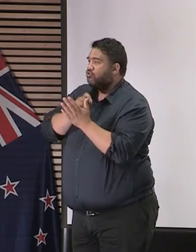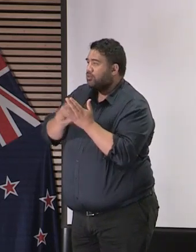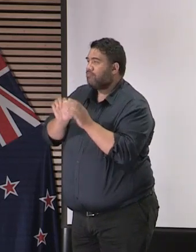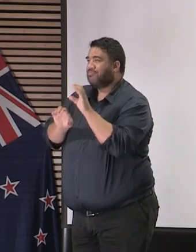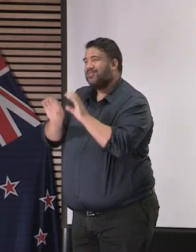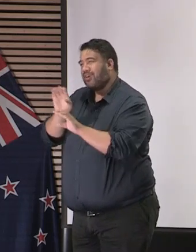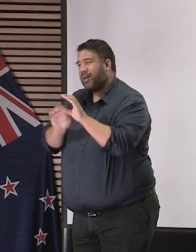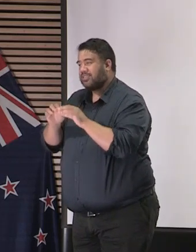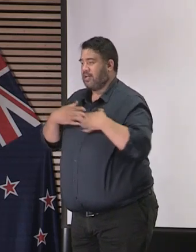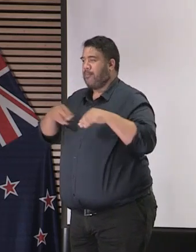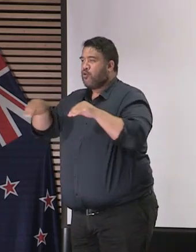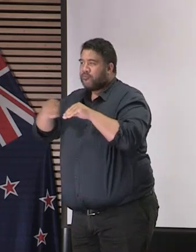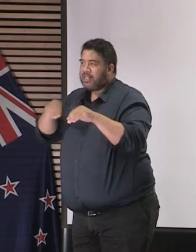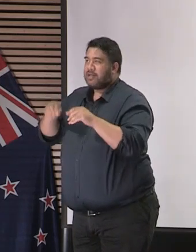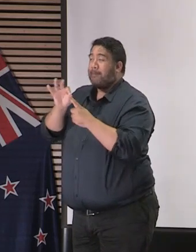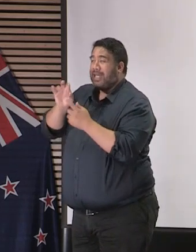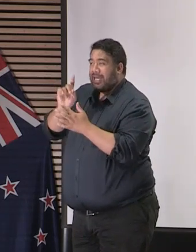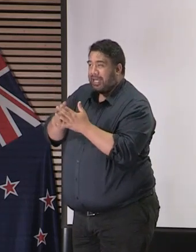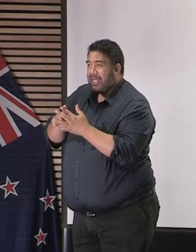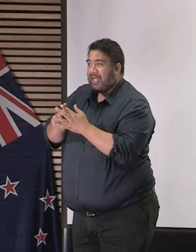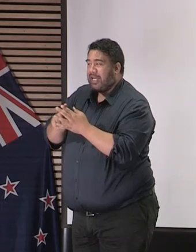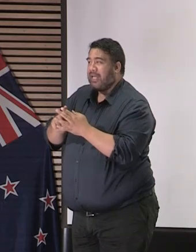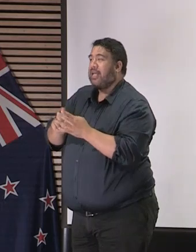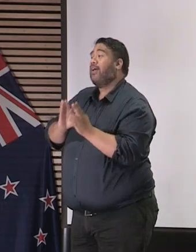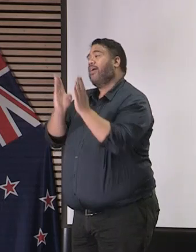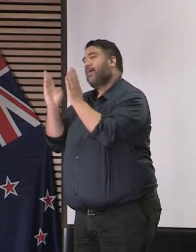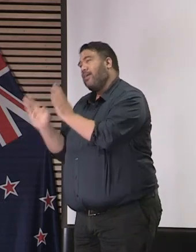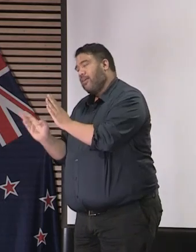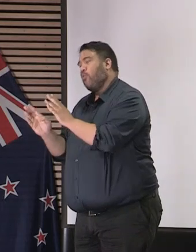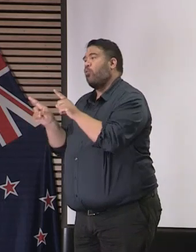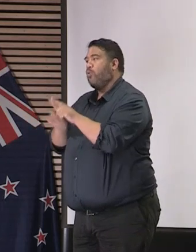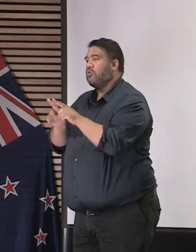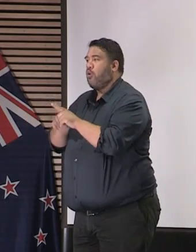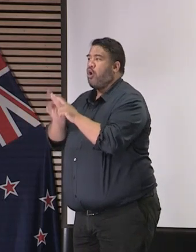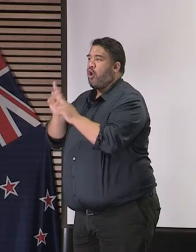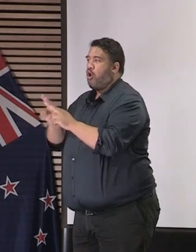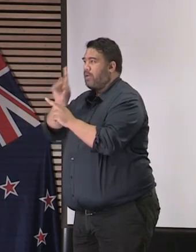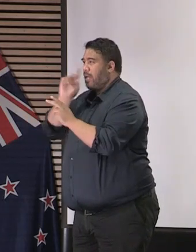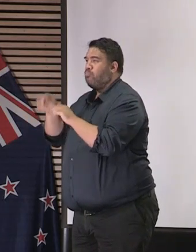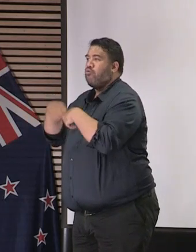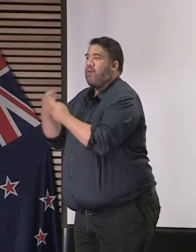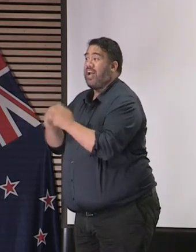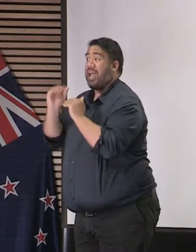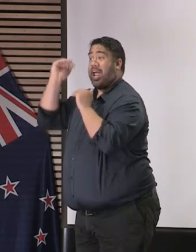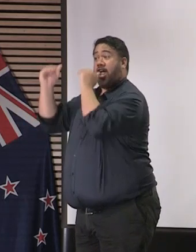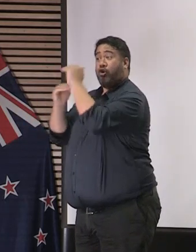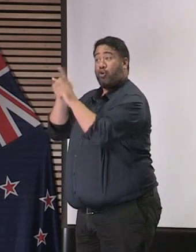for schools which will include things like wellbeing, numeracy, literacy, science, movement, music and physical